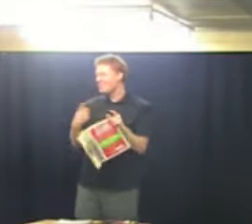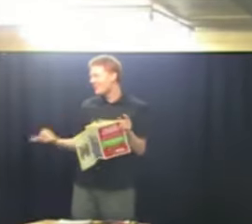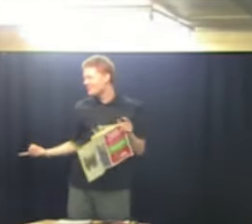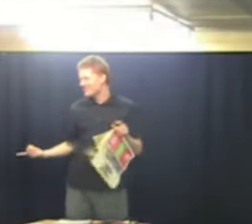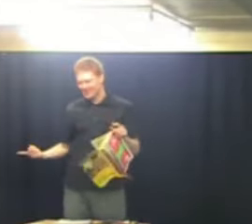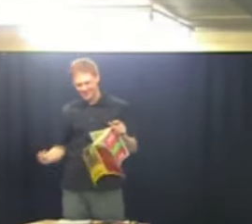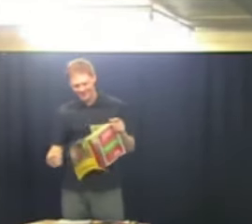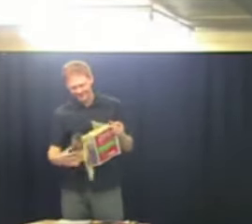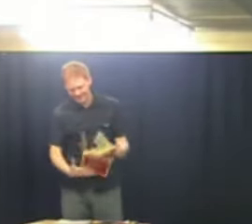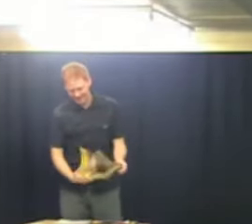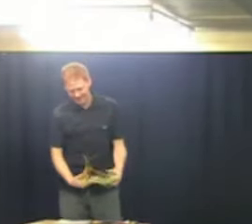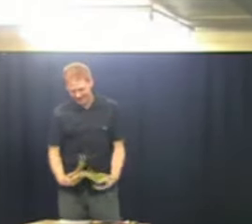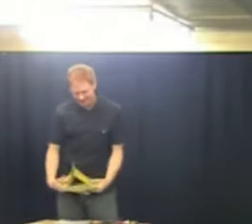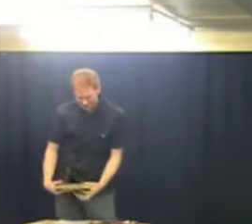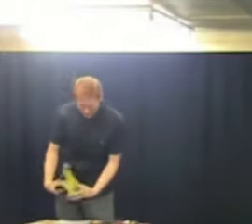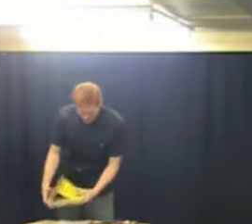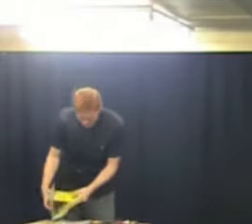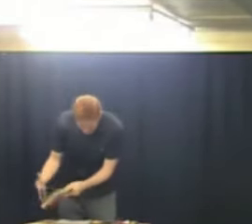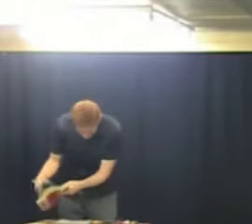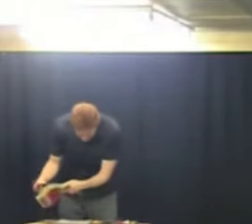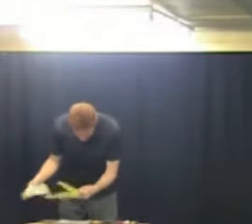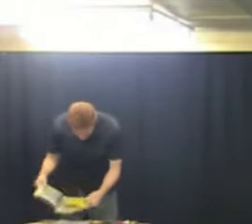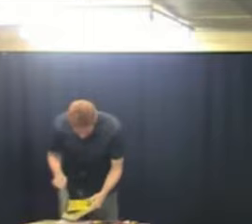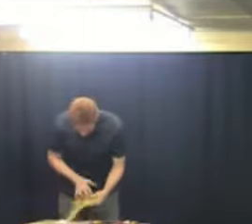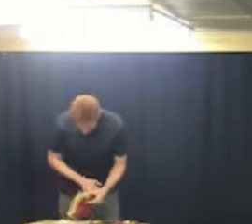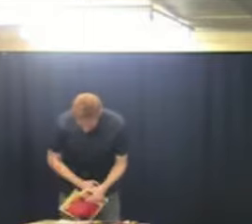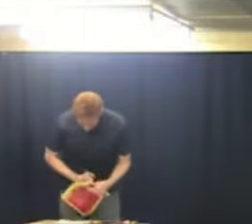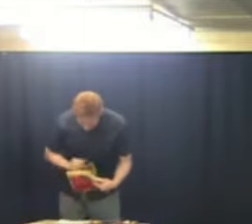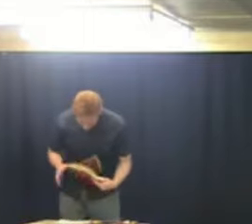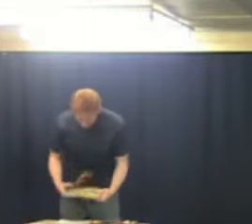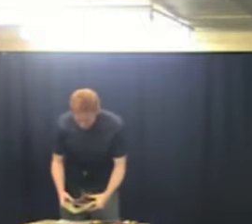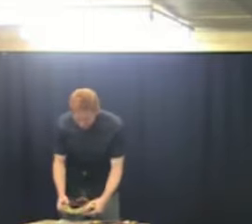It is impossible to just pull it apart